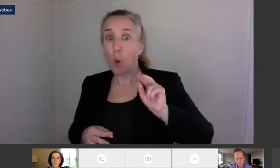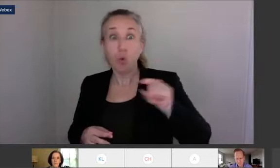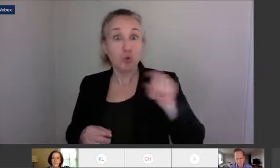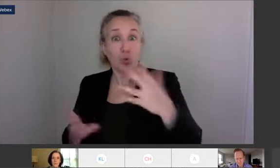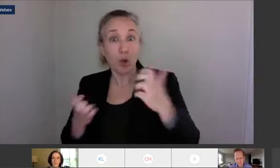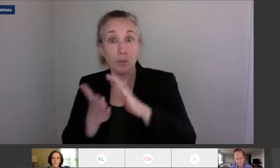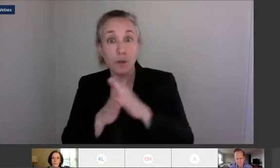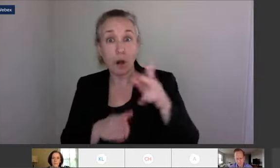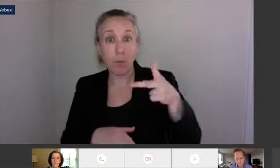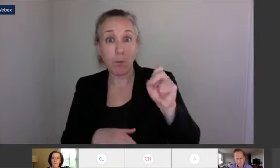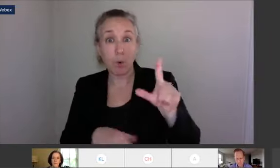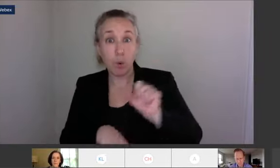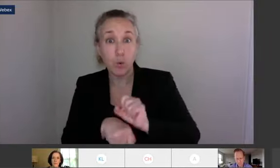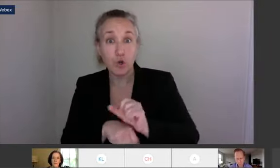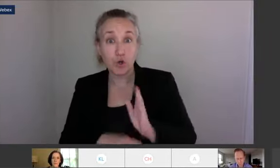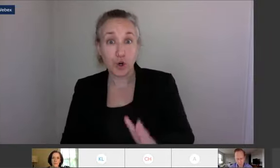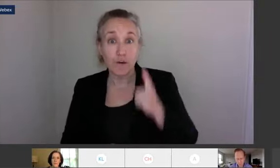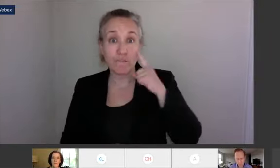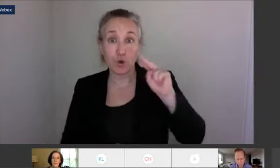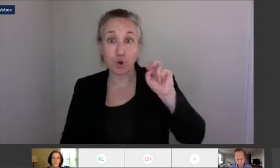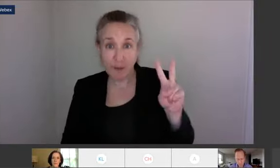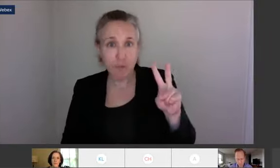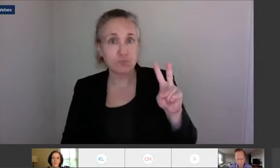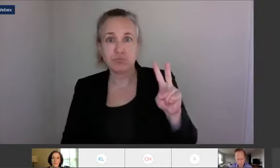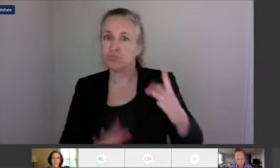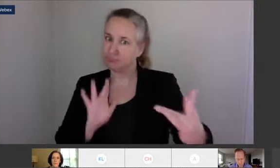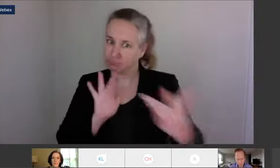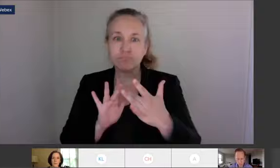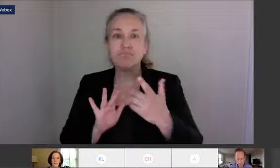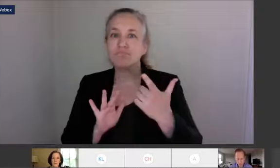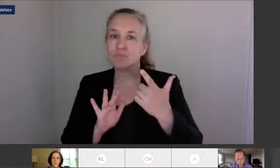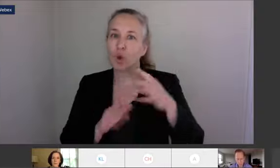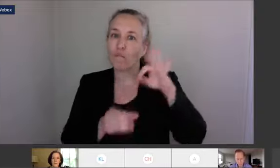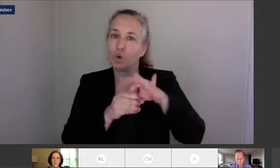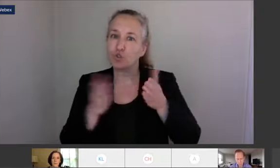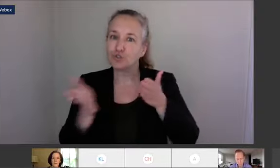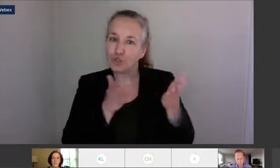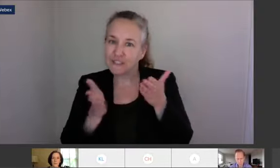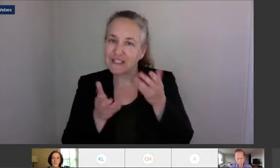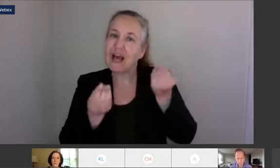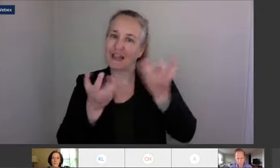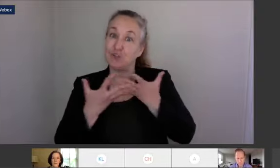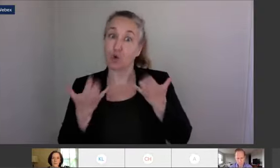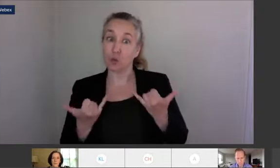November they they can contact voter services and they can let us know now